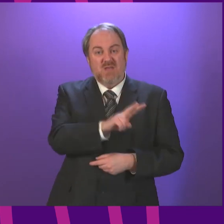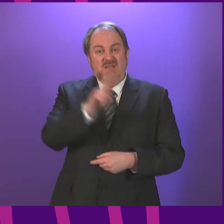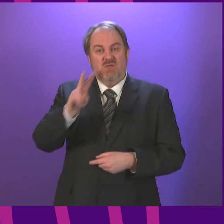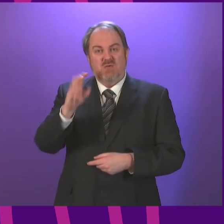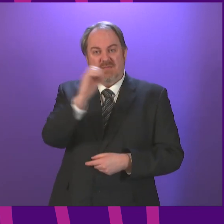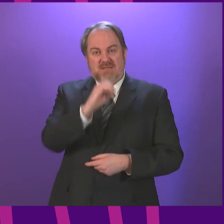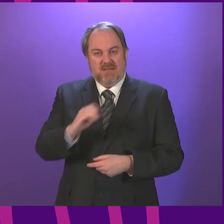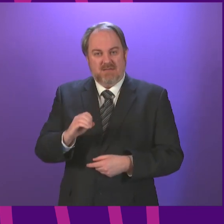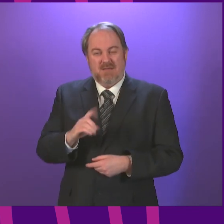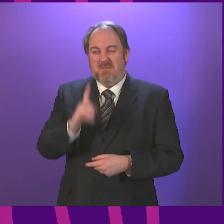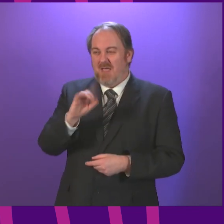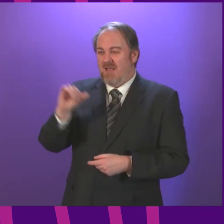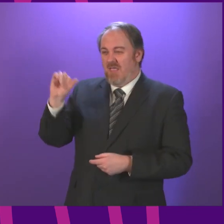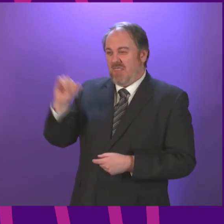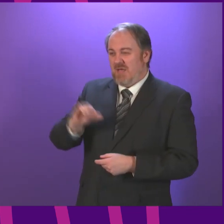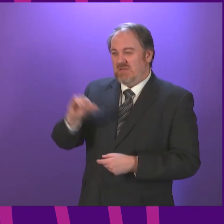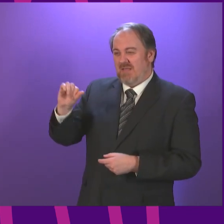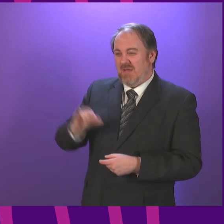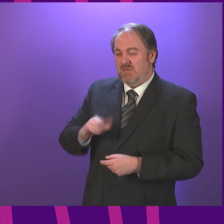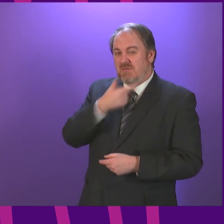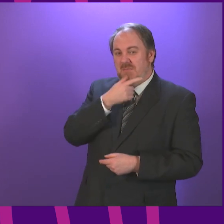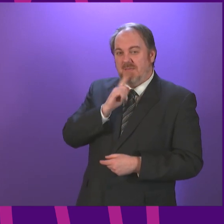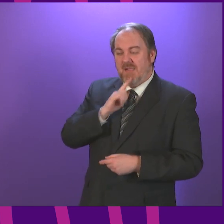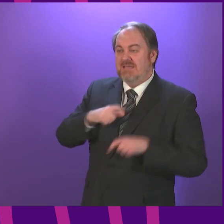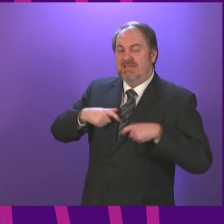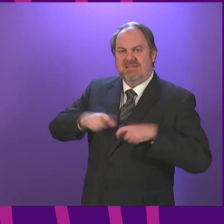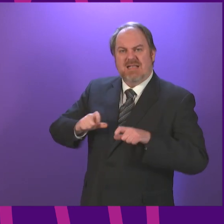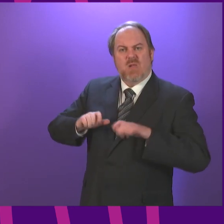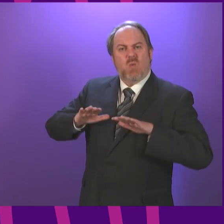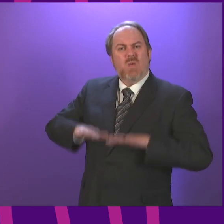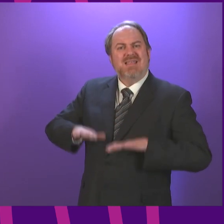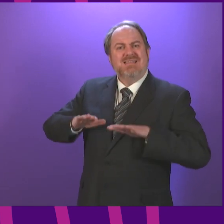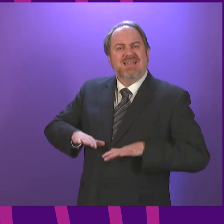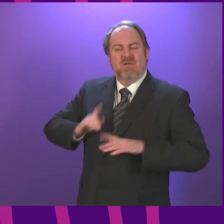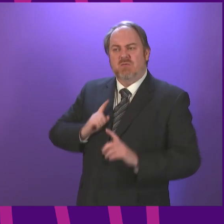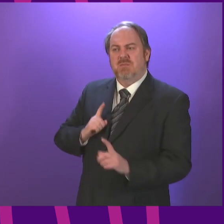they have cancer, have made it on to a waiting list and are waiting for diagnosis. Those